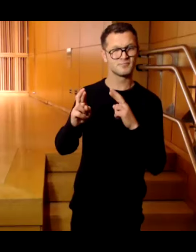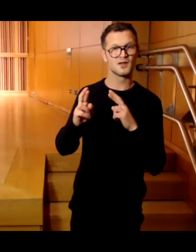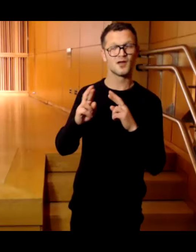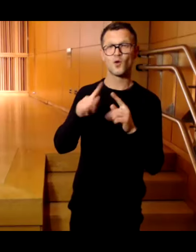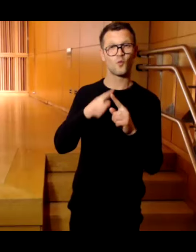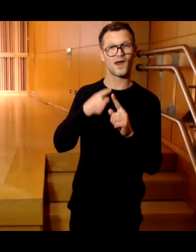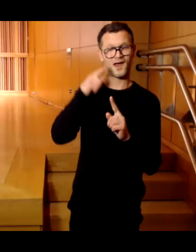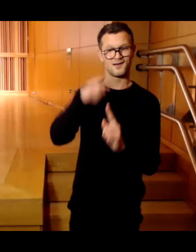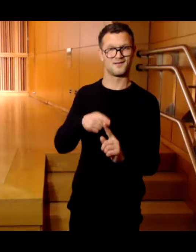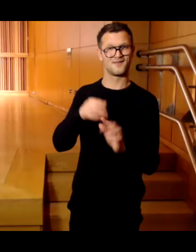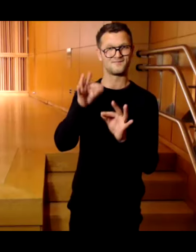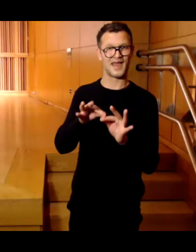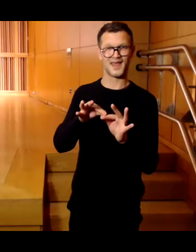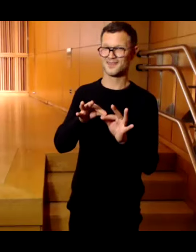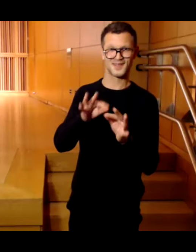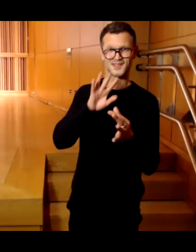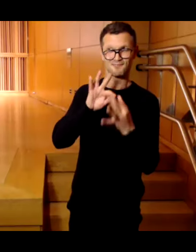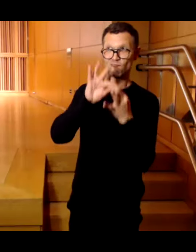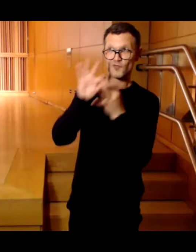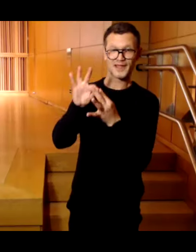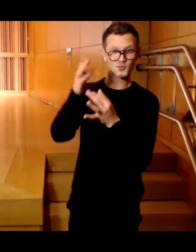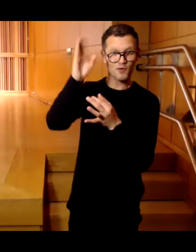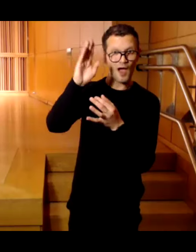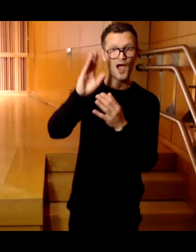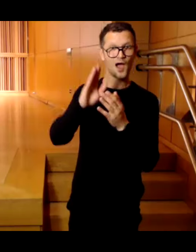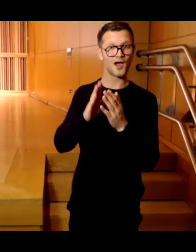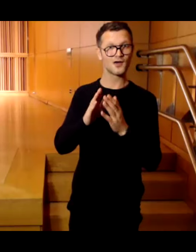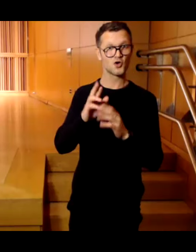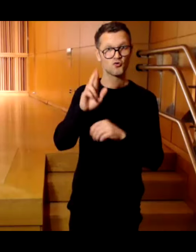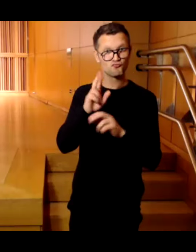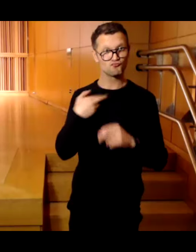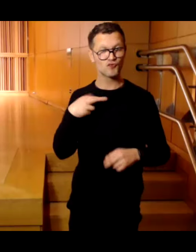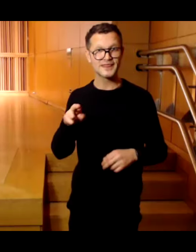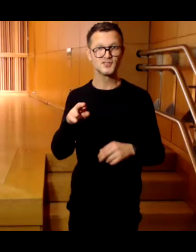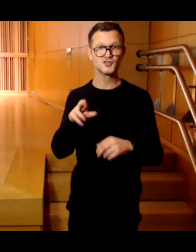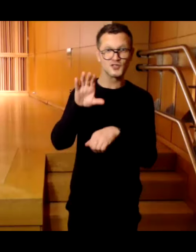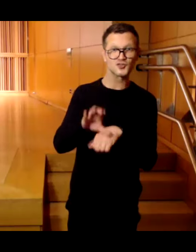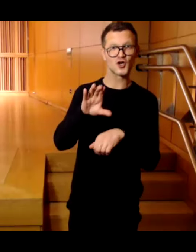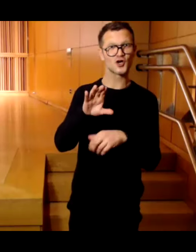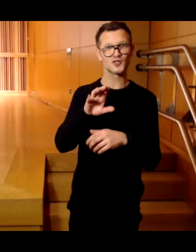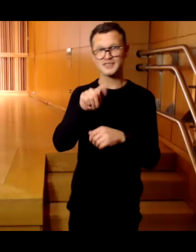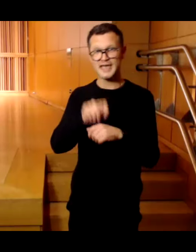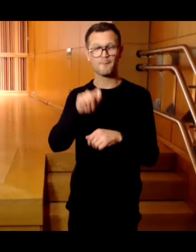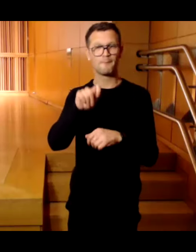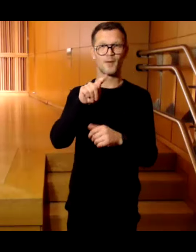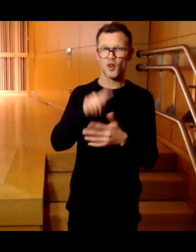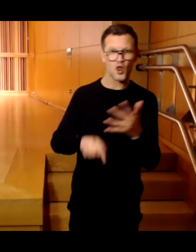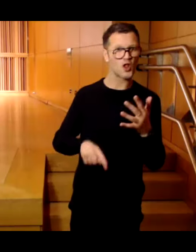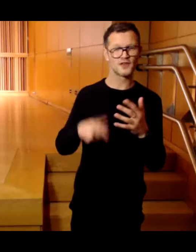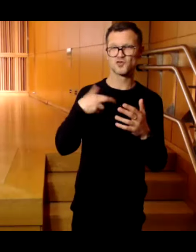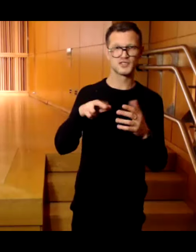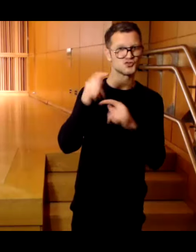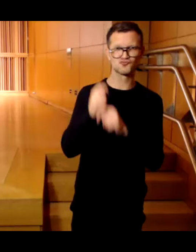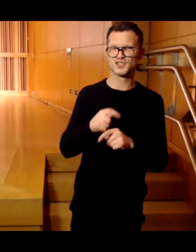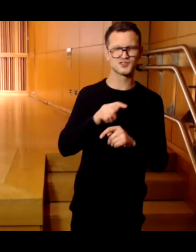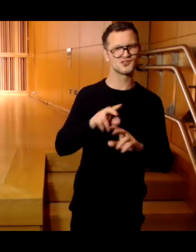theologists and ceremonial practices. of the many religious traditions that have taken root in the United States. Instead, my goal.